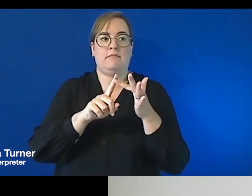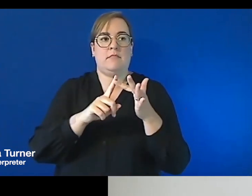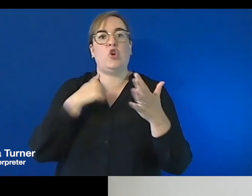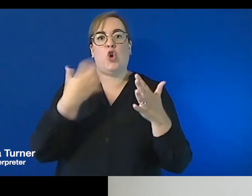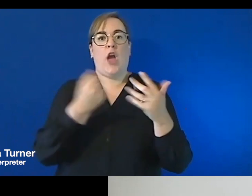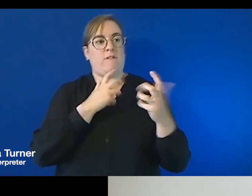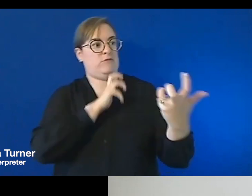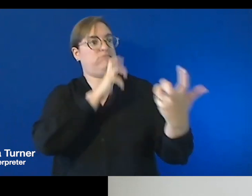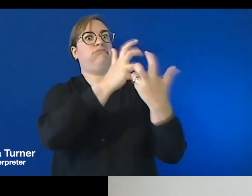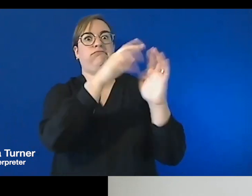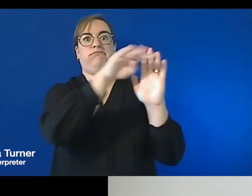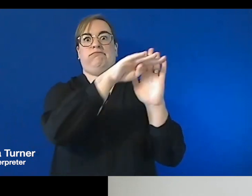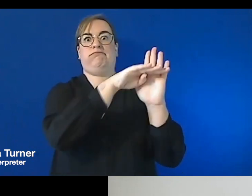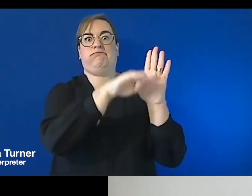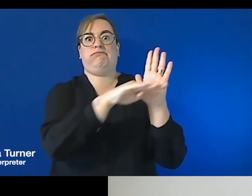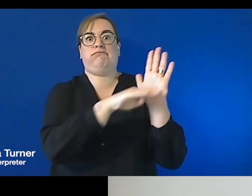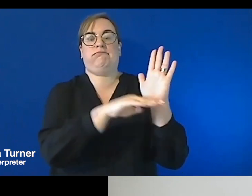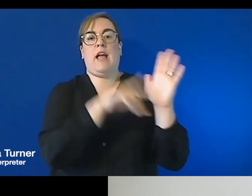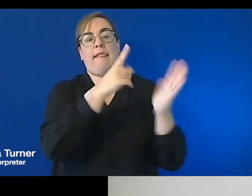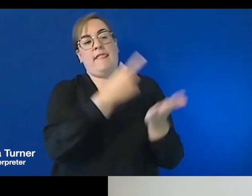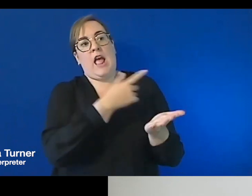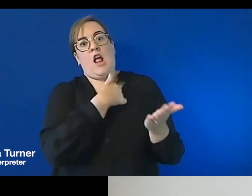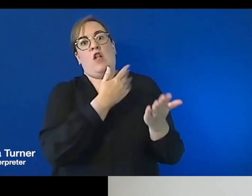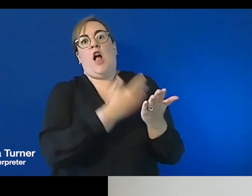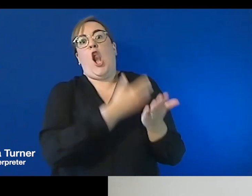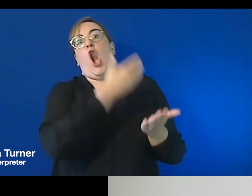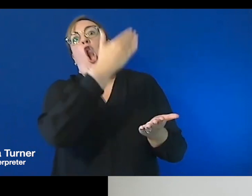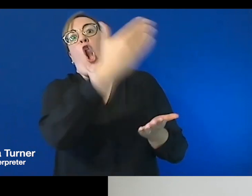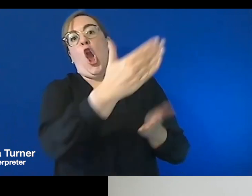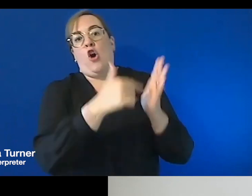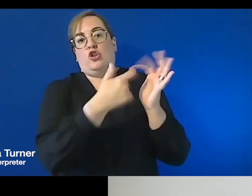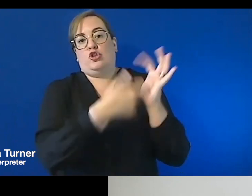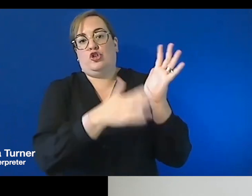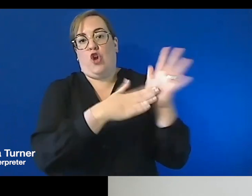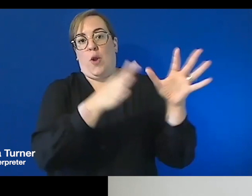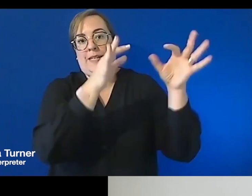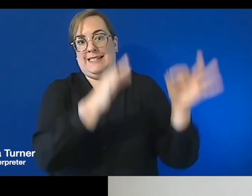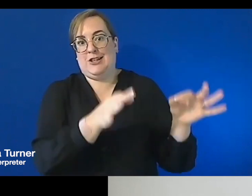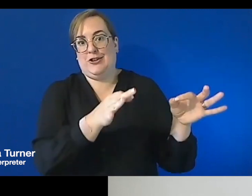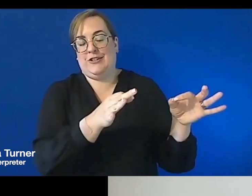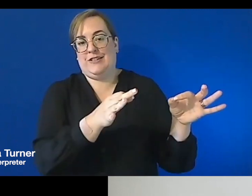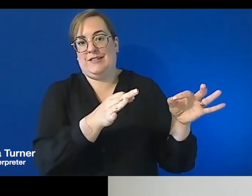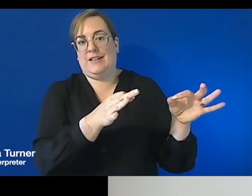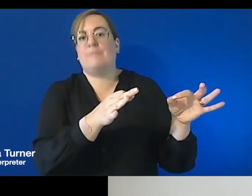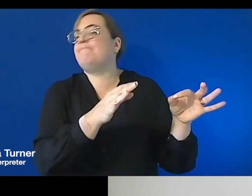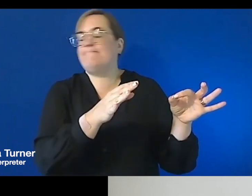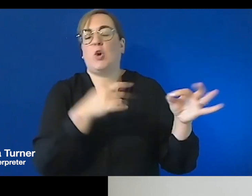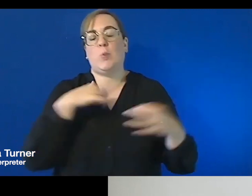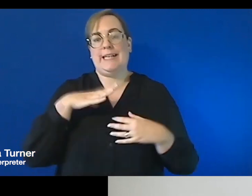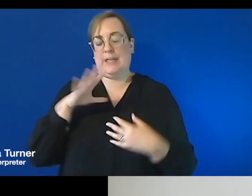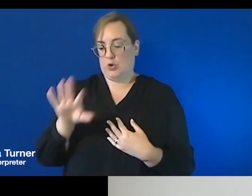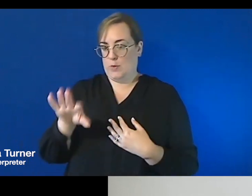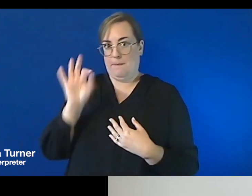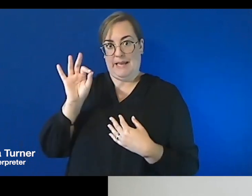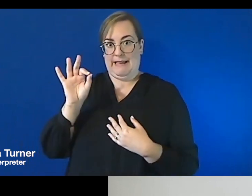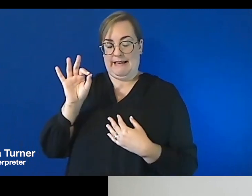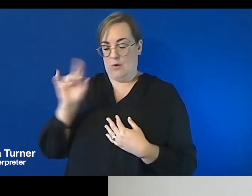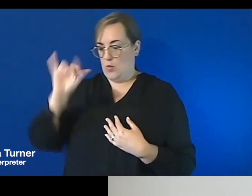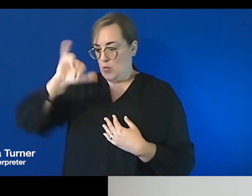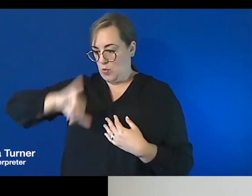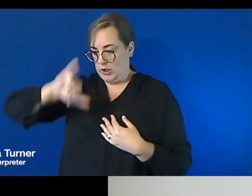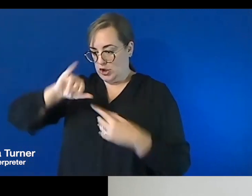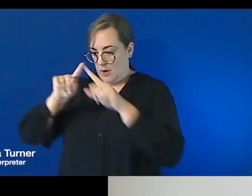long-term decisions, so you need just to pick the box, put on the table and it should work. So for